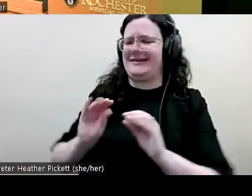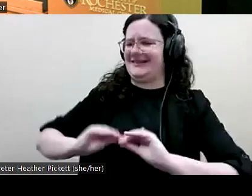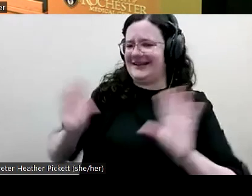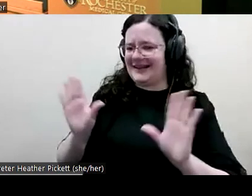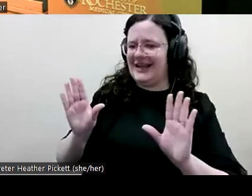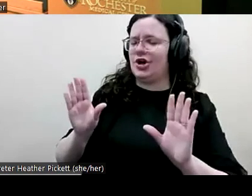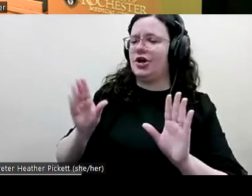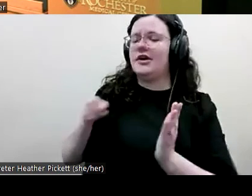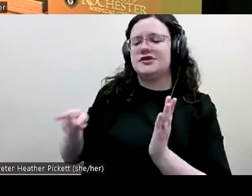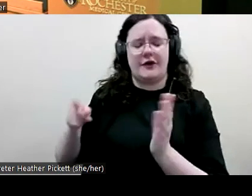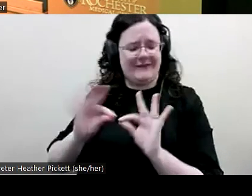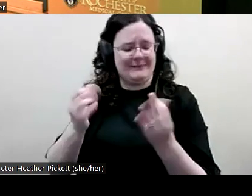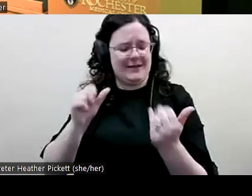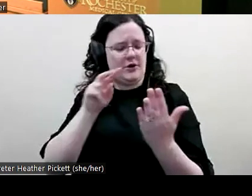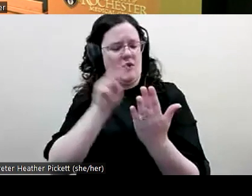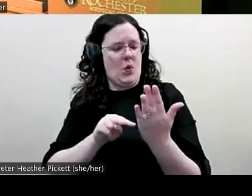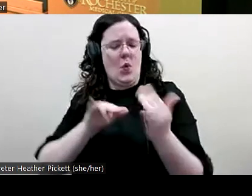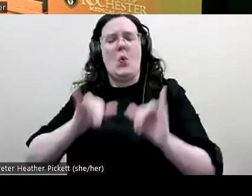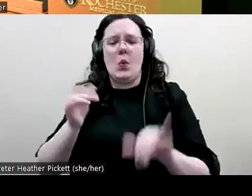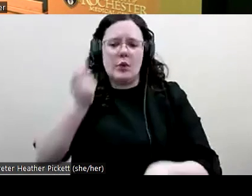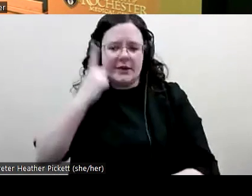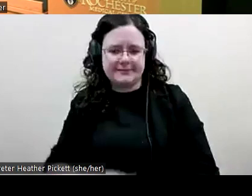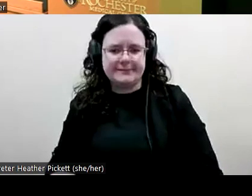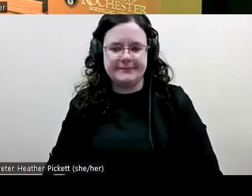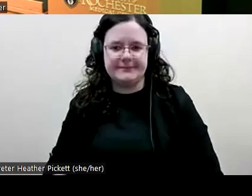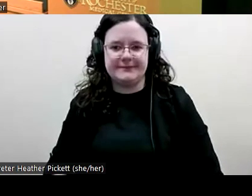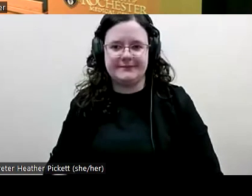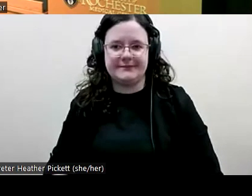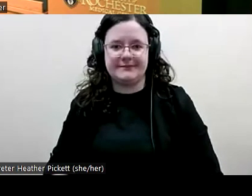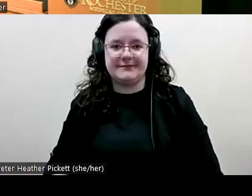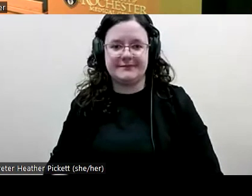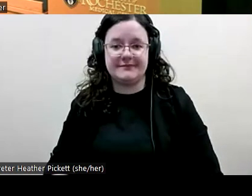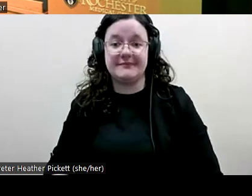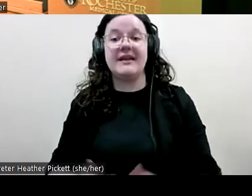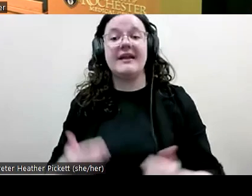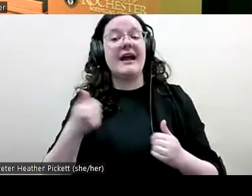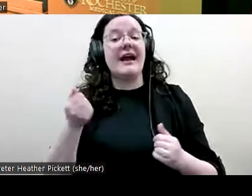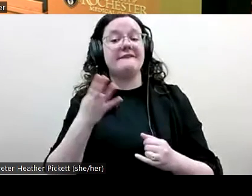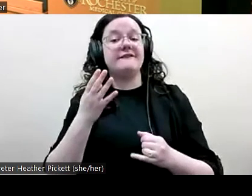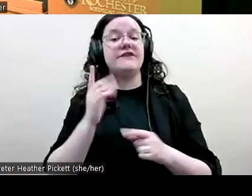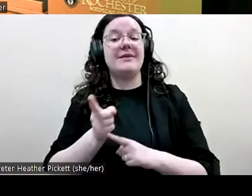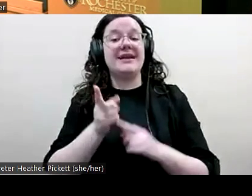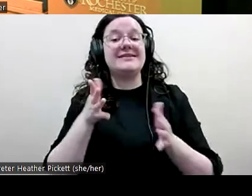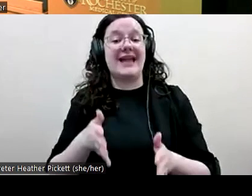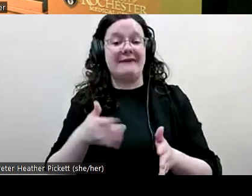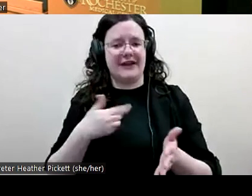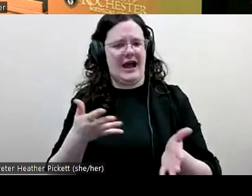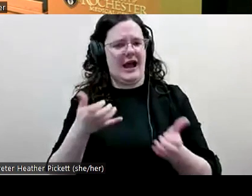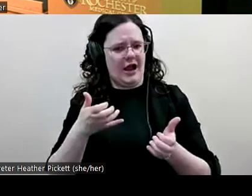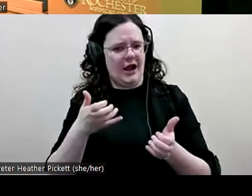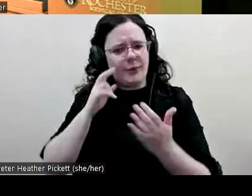readable down to our last couple of minutes I'd like to take one question from the zoom audience